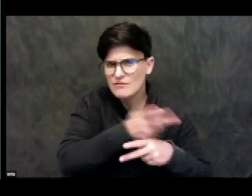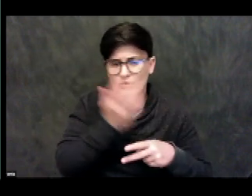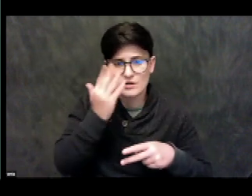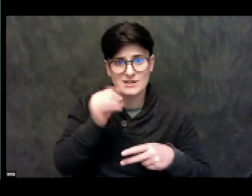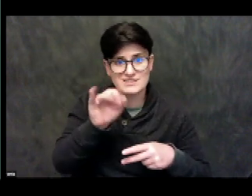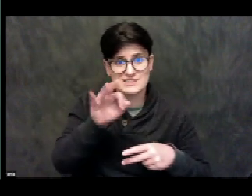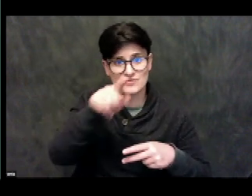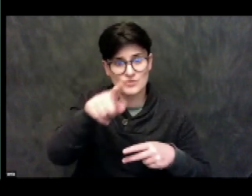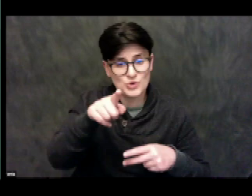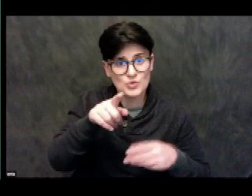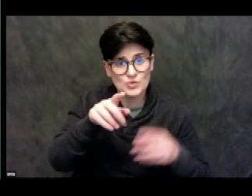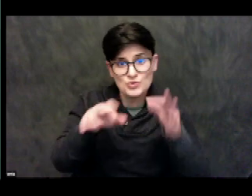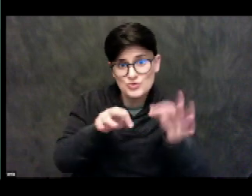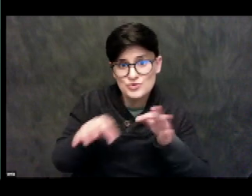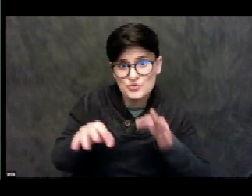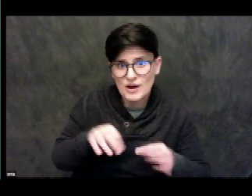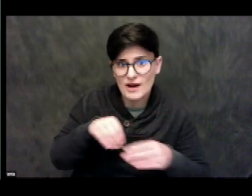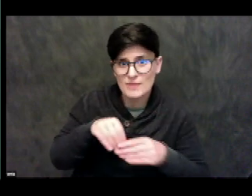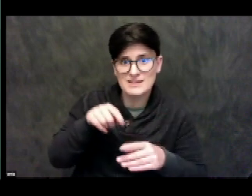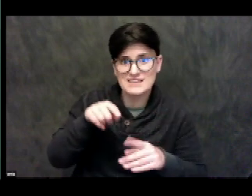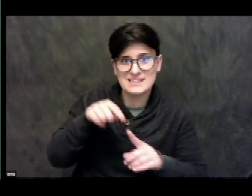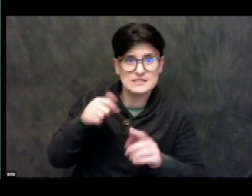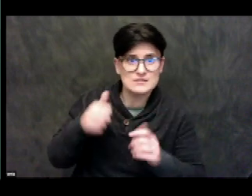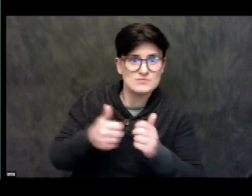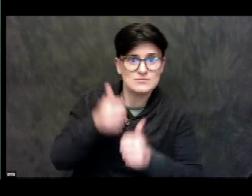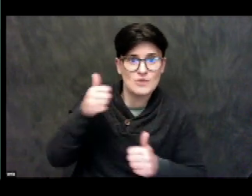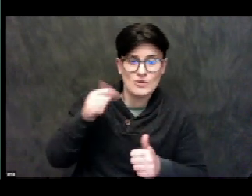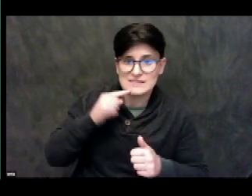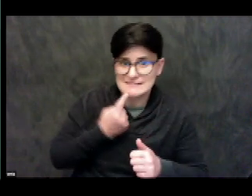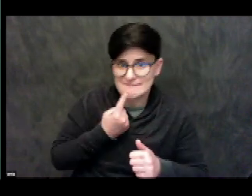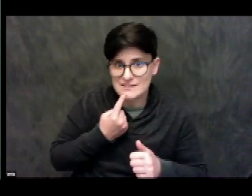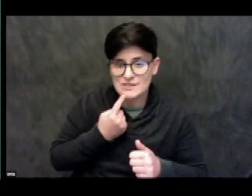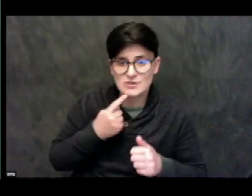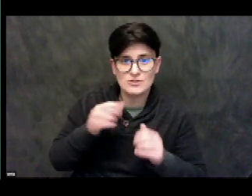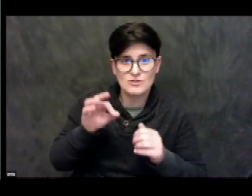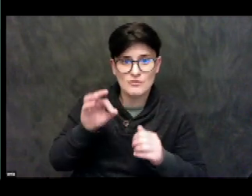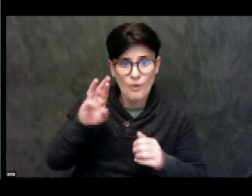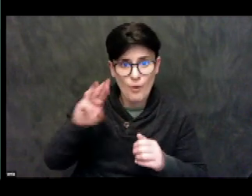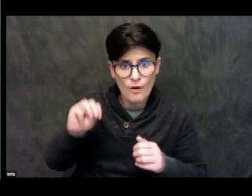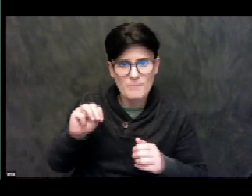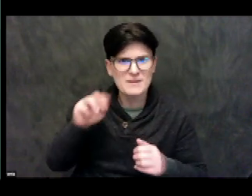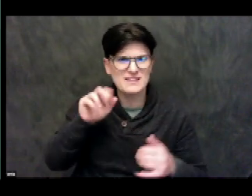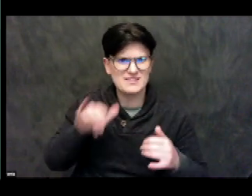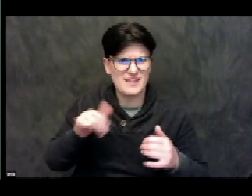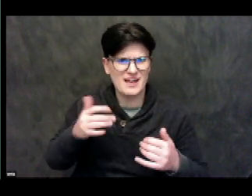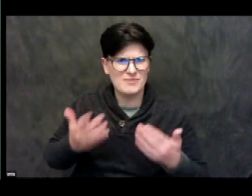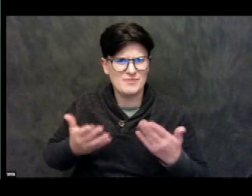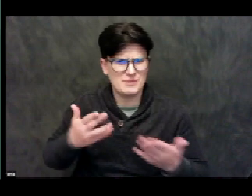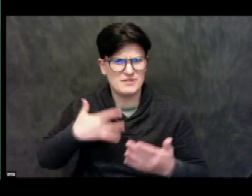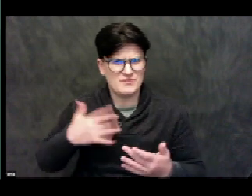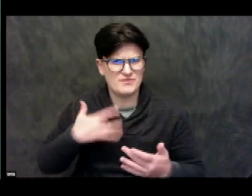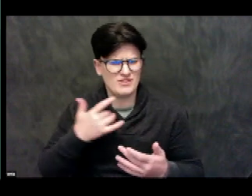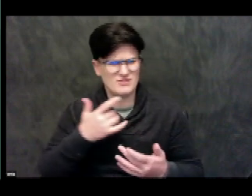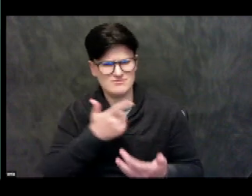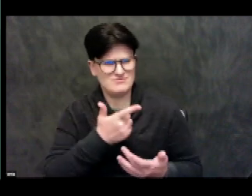severe form, that can be seen as not well representative to the patient of what their experience was.